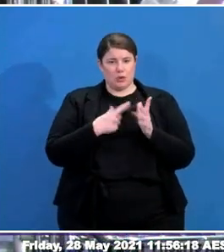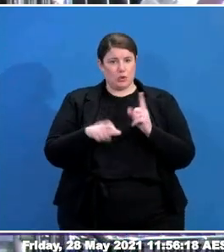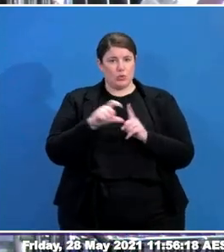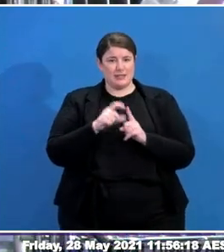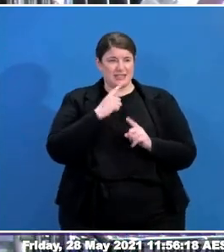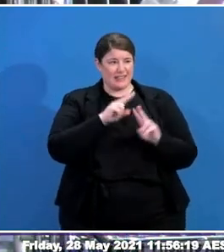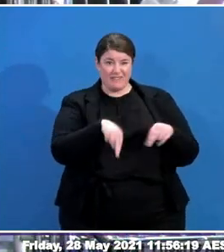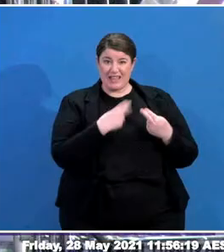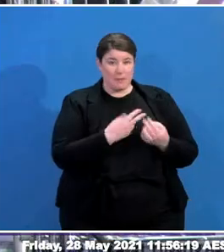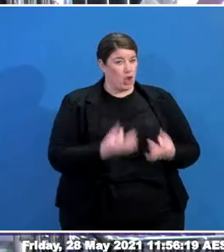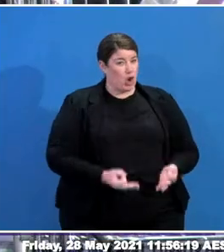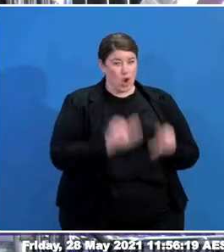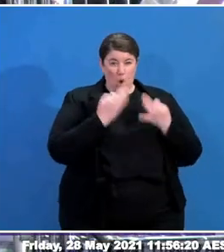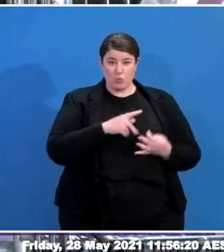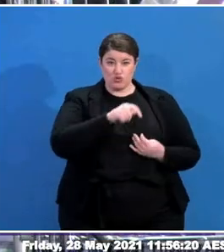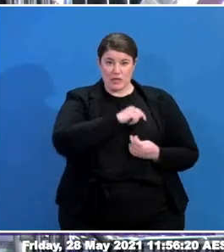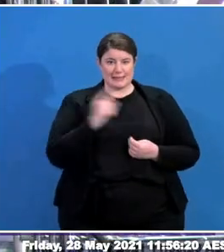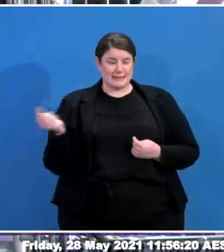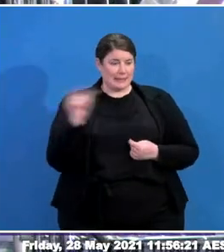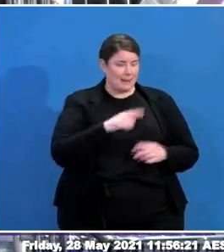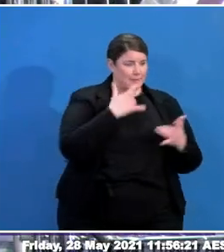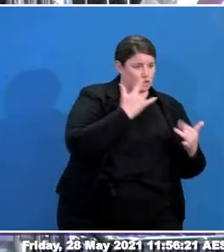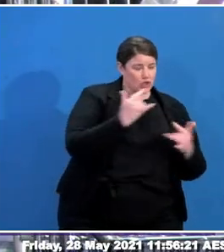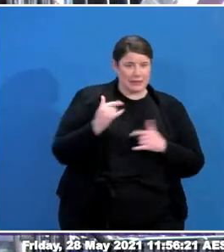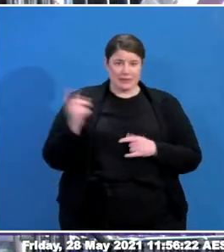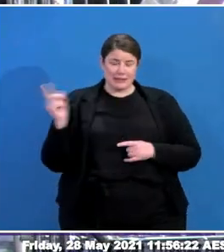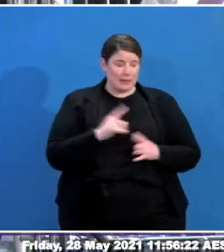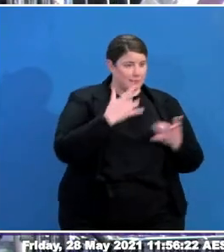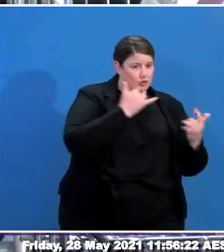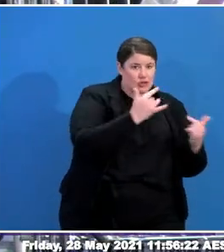with the families continually having to check, and the staff feeling that they